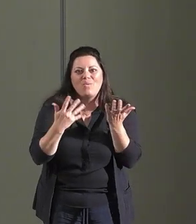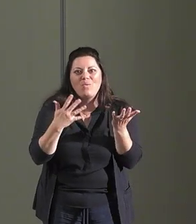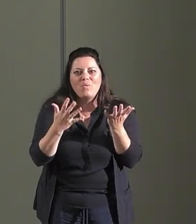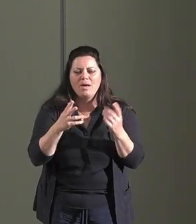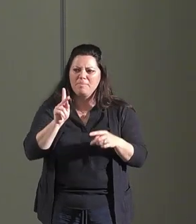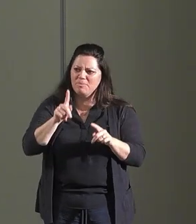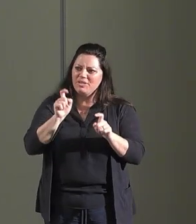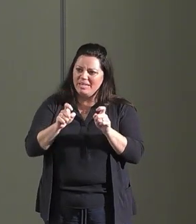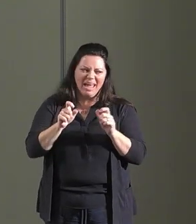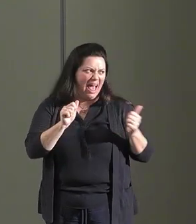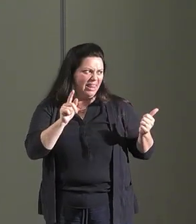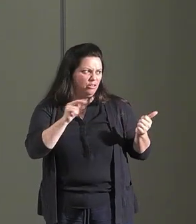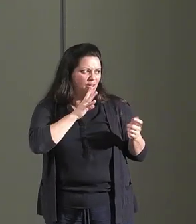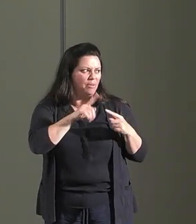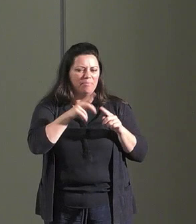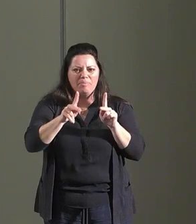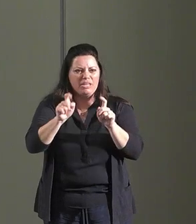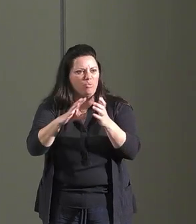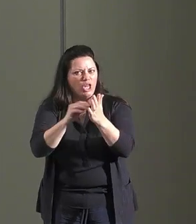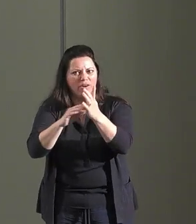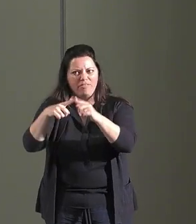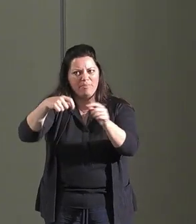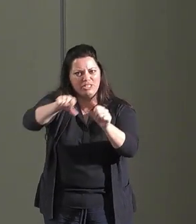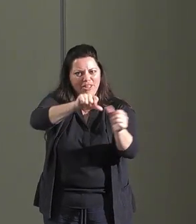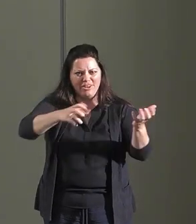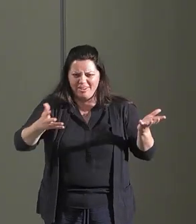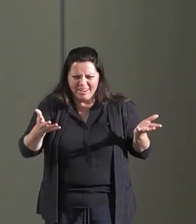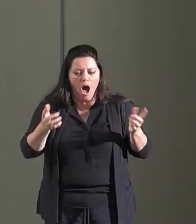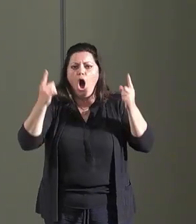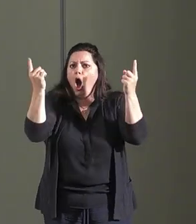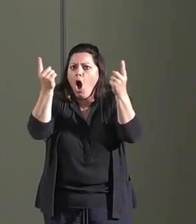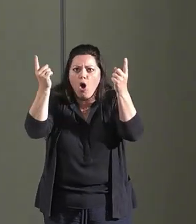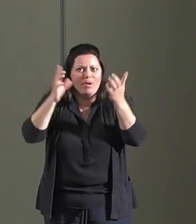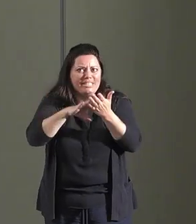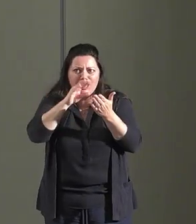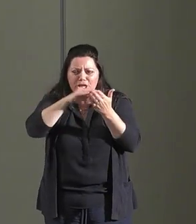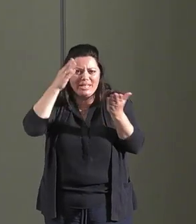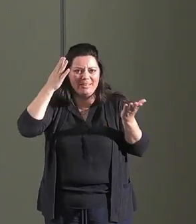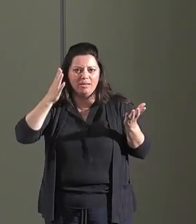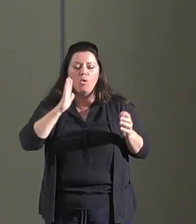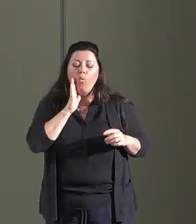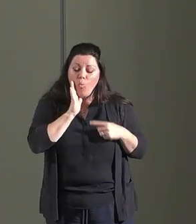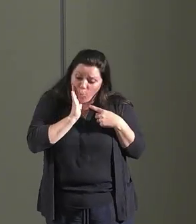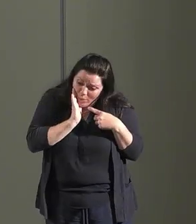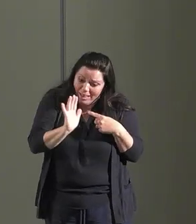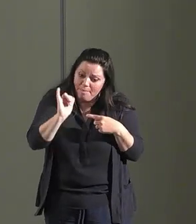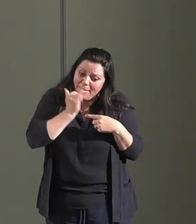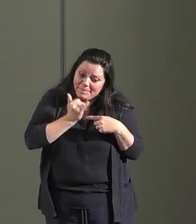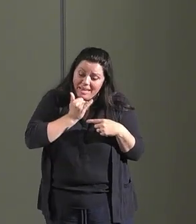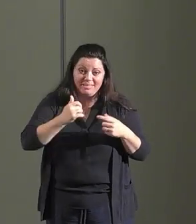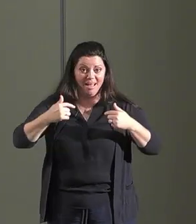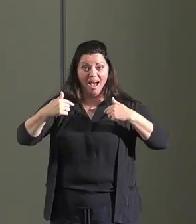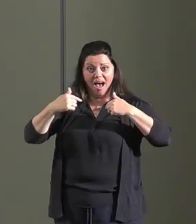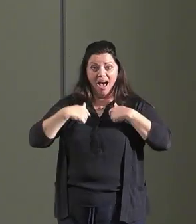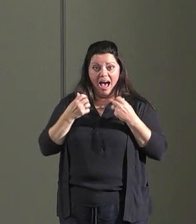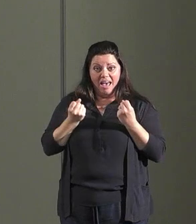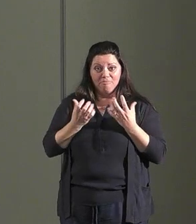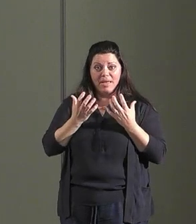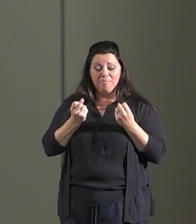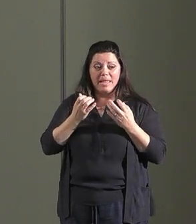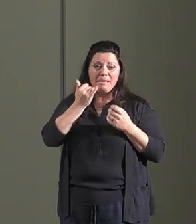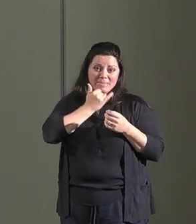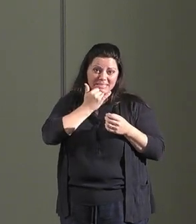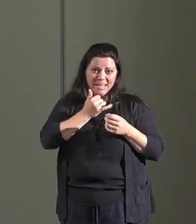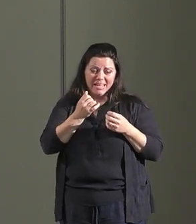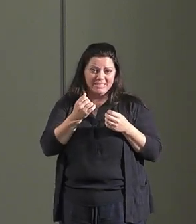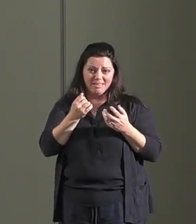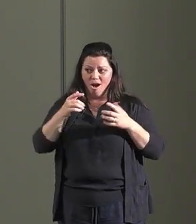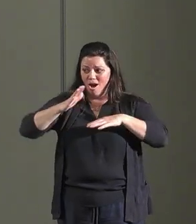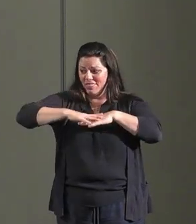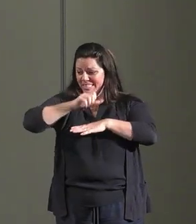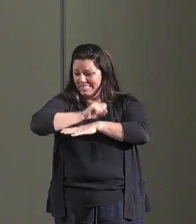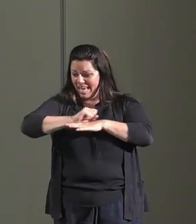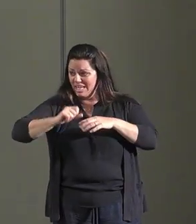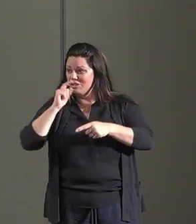from one another. Always learning. You will make mistakes I made multiple ones right Alex as I keep